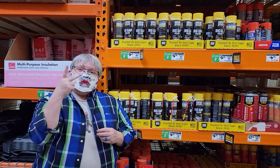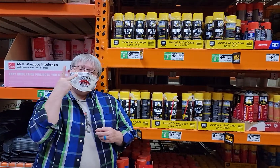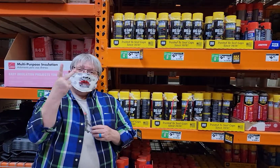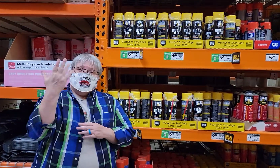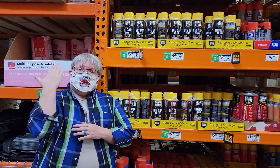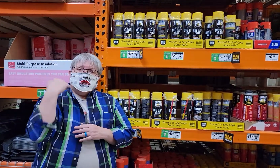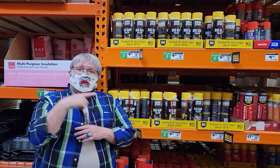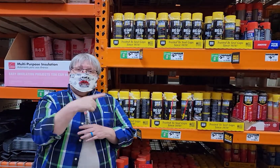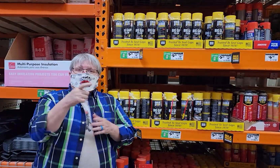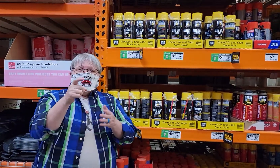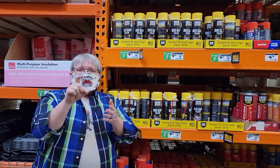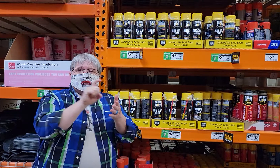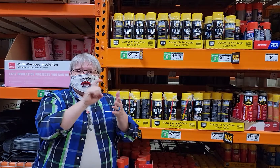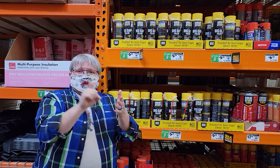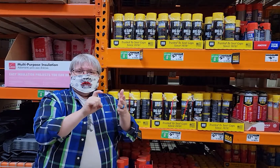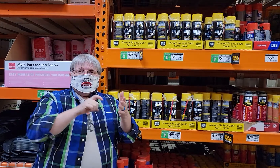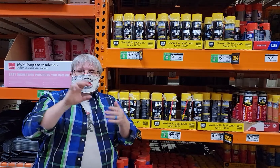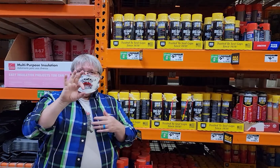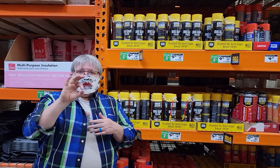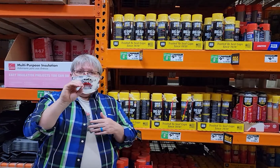Okay you've probably seen this before, this foam